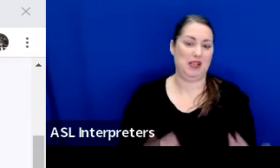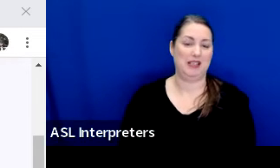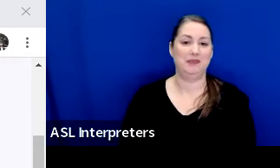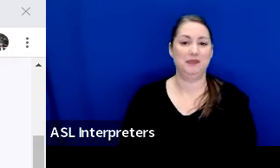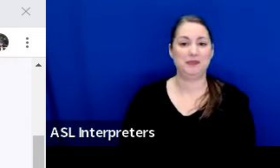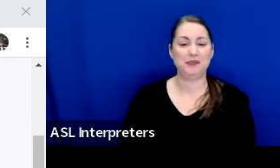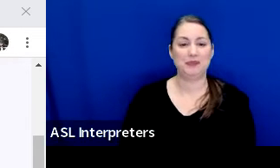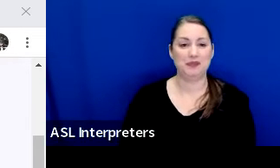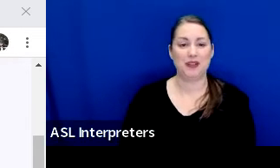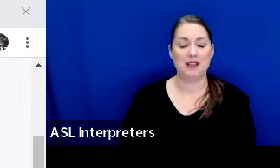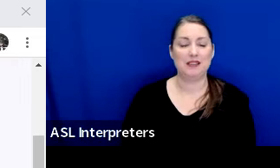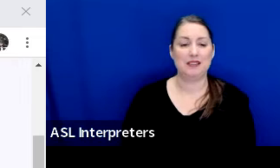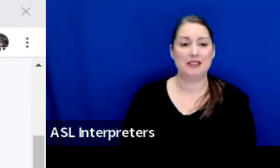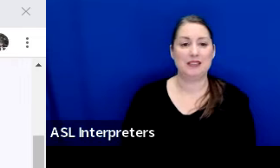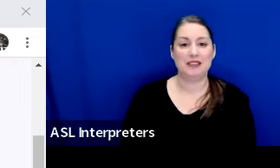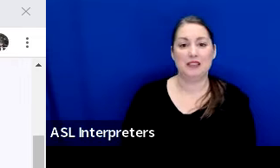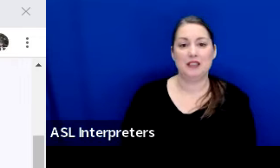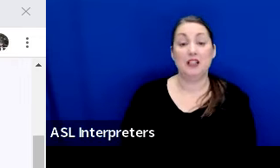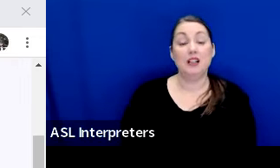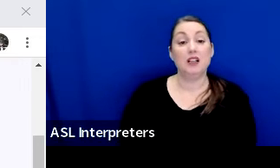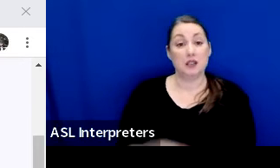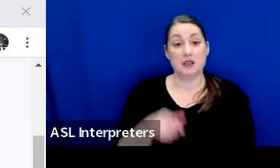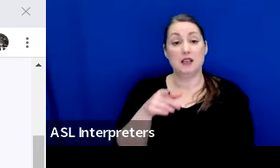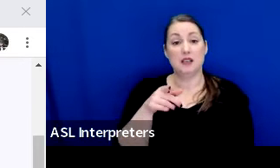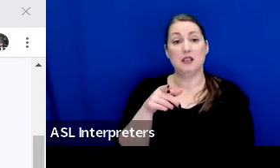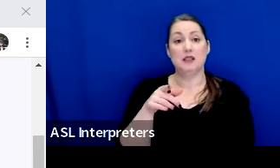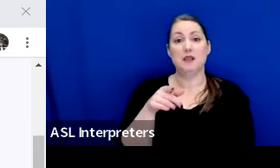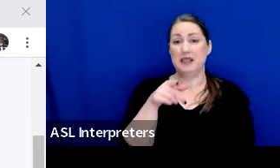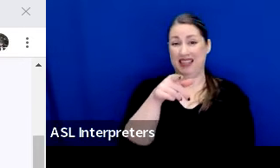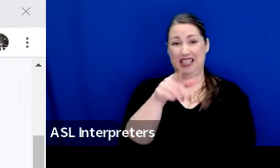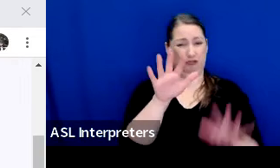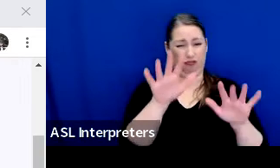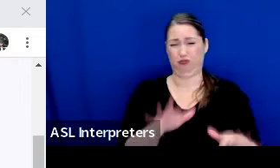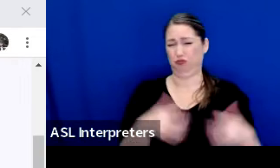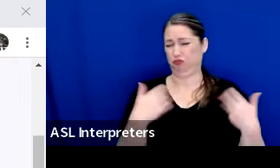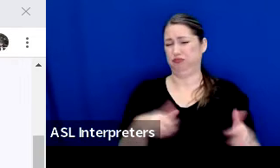So that's it's a really nice piece. It's a really nice piece of mathematics that you can do that